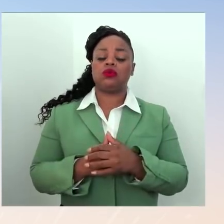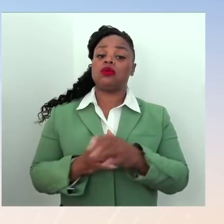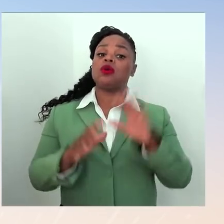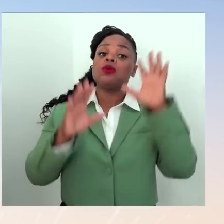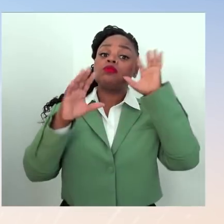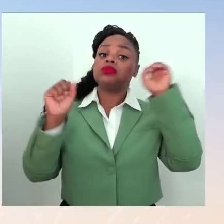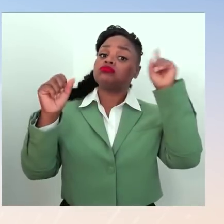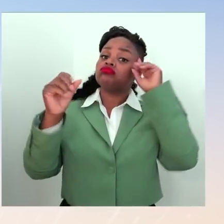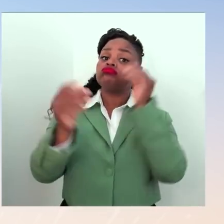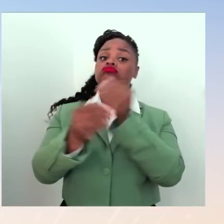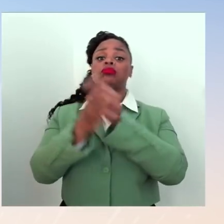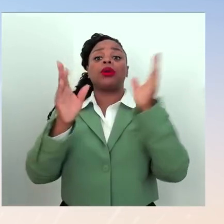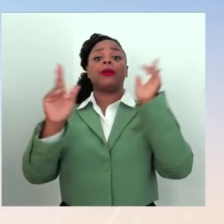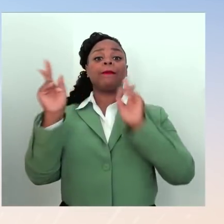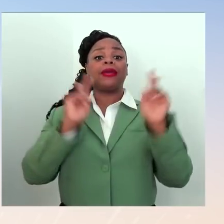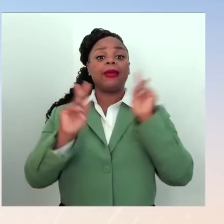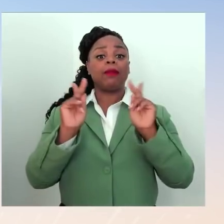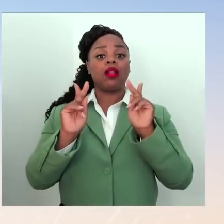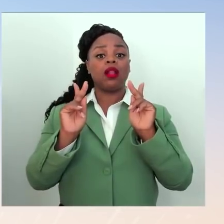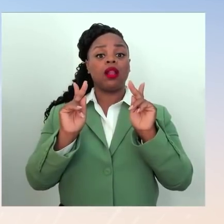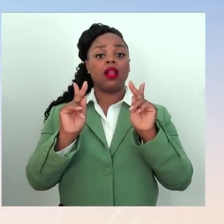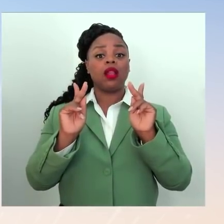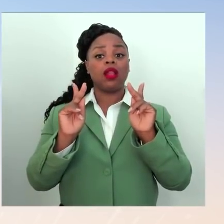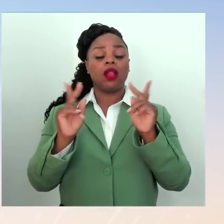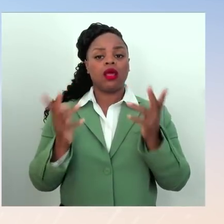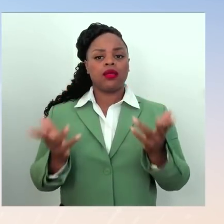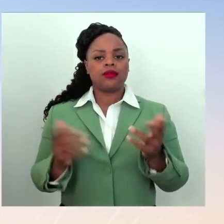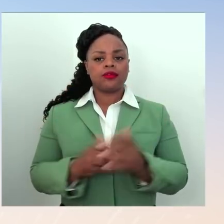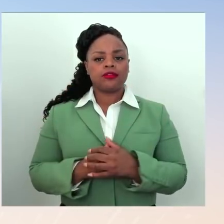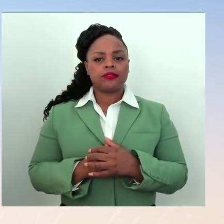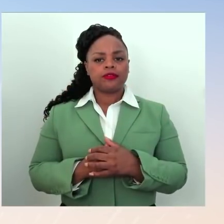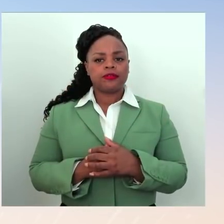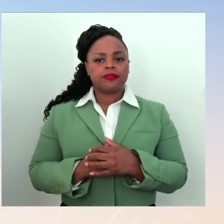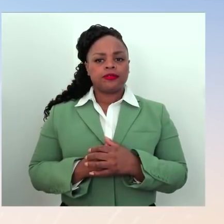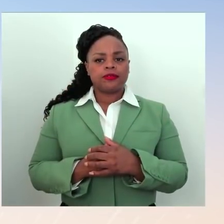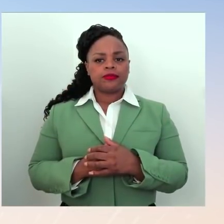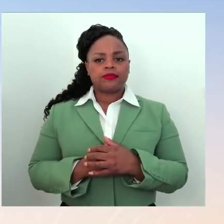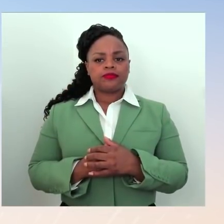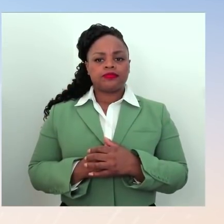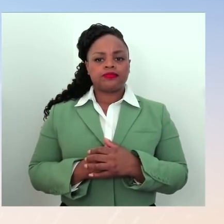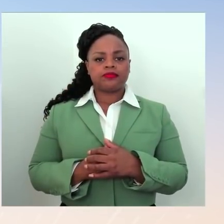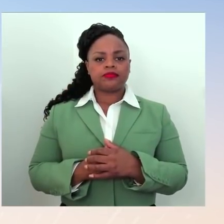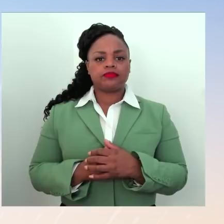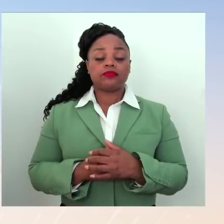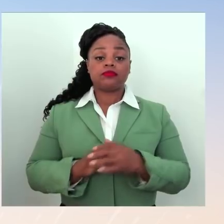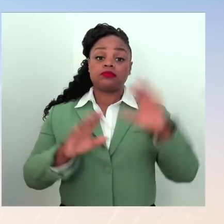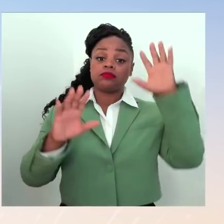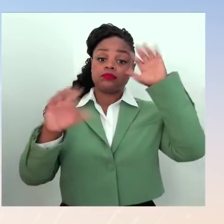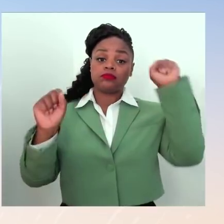is that he's going to do everything we can, everything he can to reduce the impact on the American people,